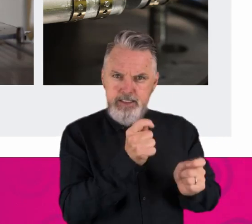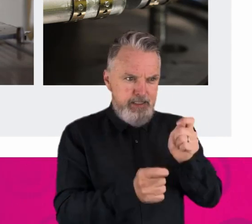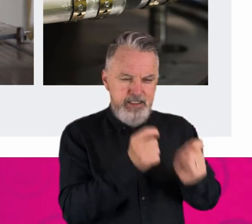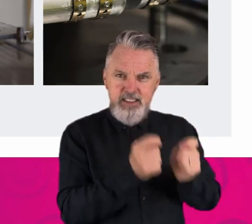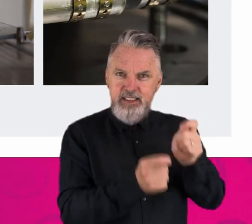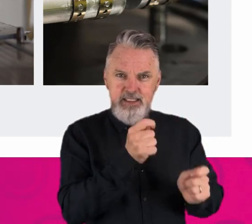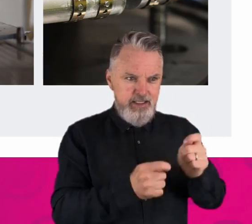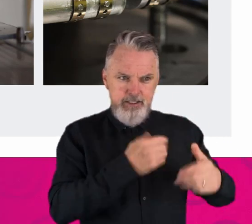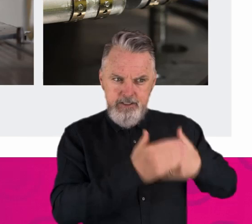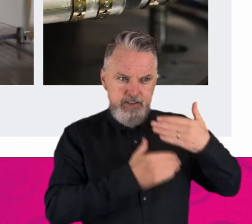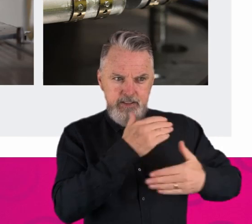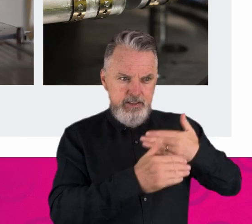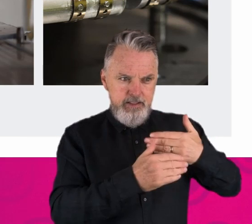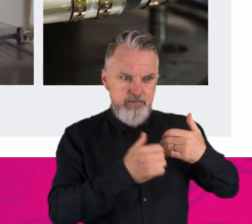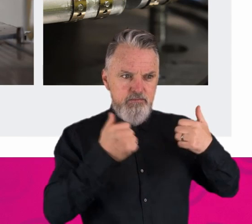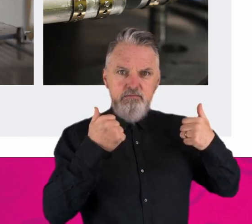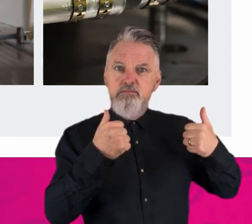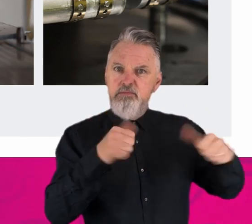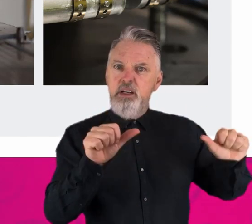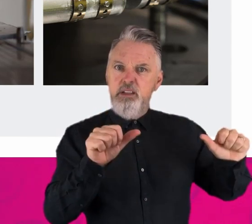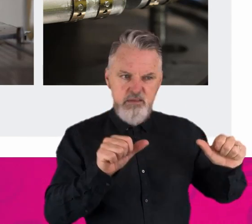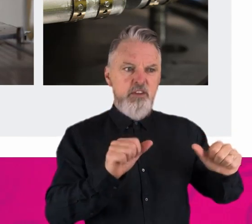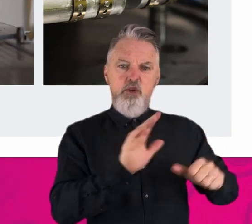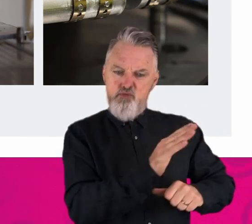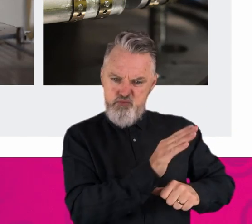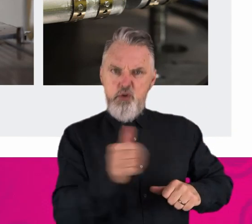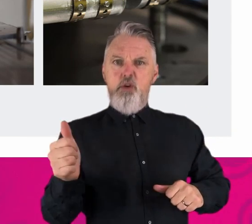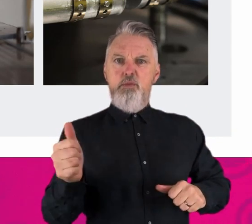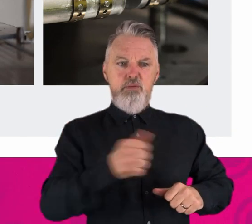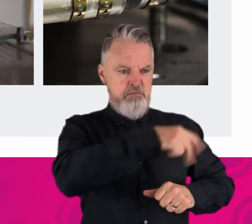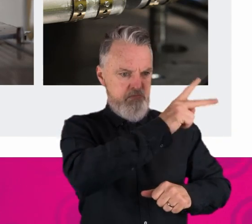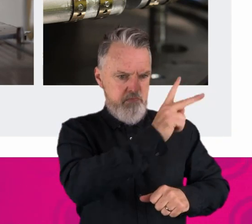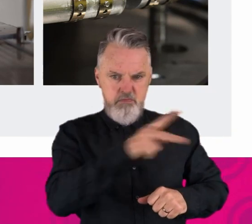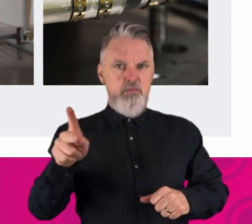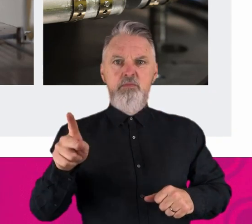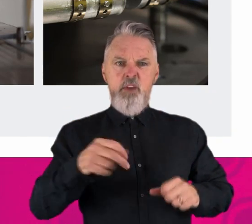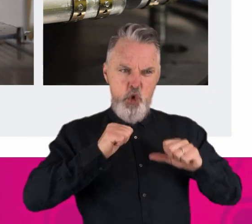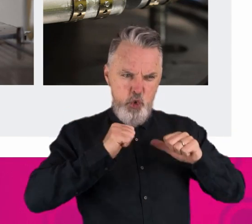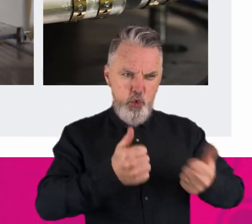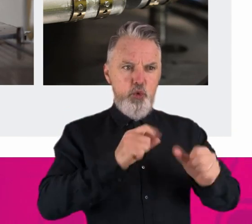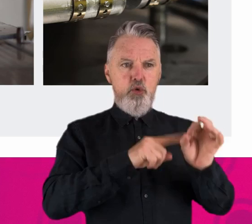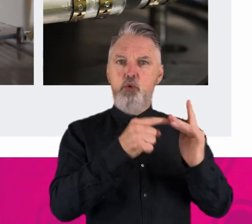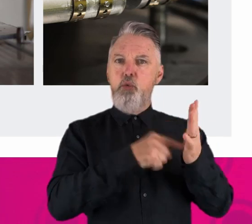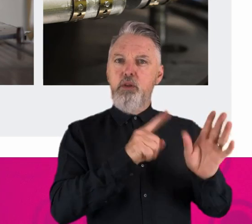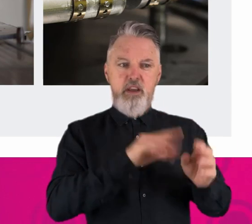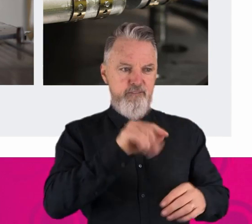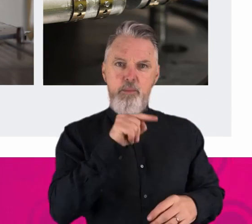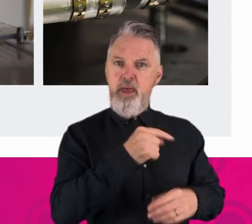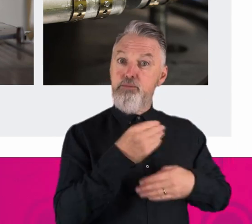But where we've got to is a process that is reliable, it's repeatable, and it gets the quality that we want, all done here in Australia.